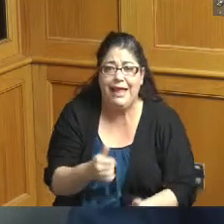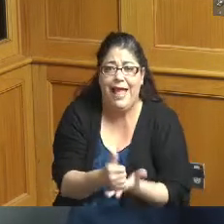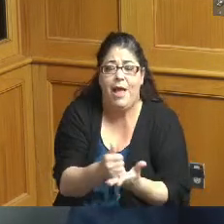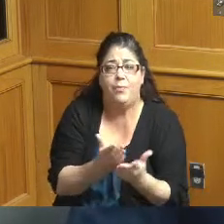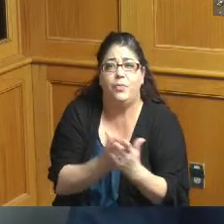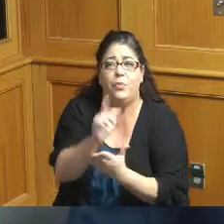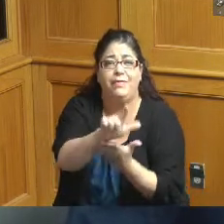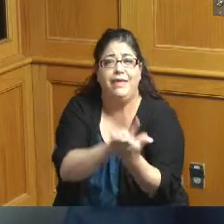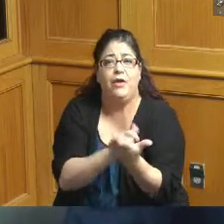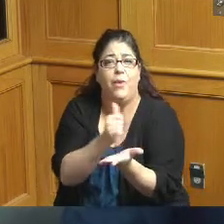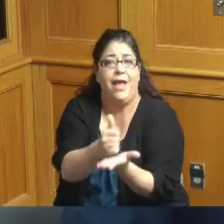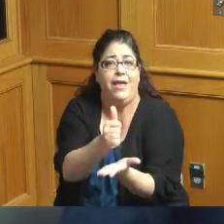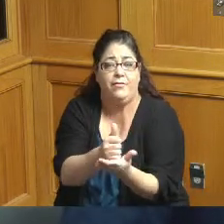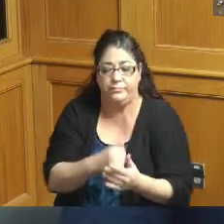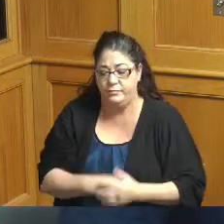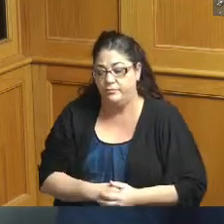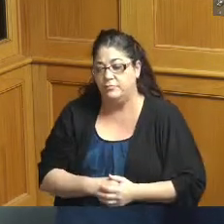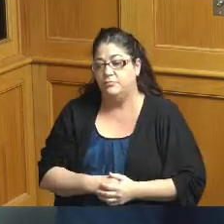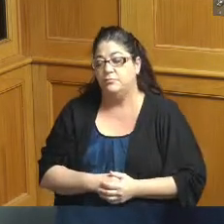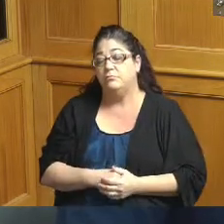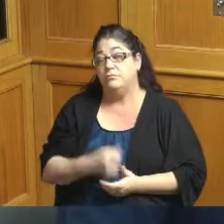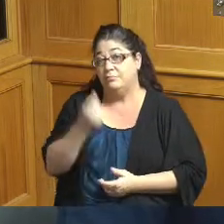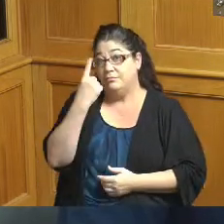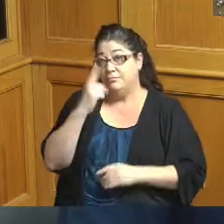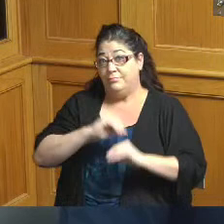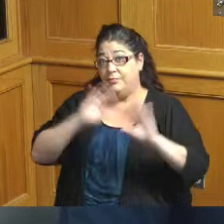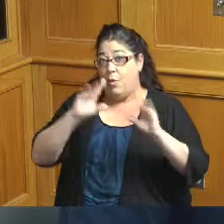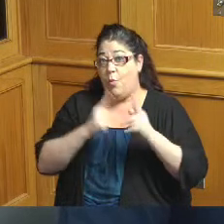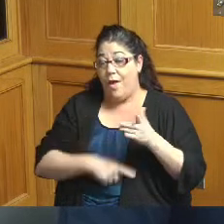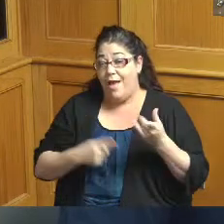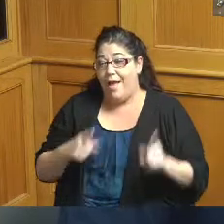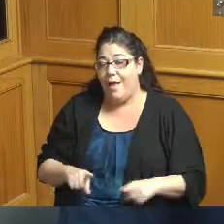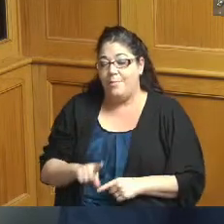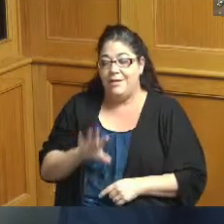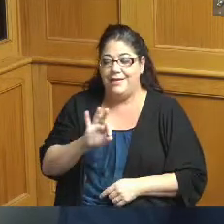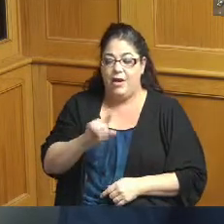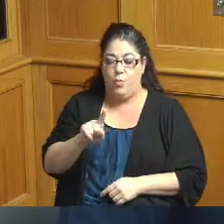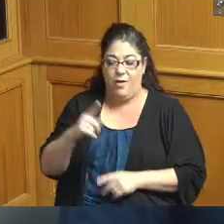for context in 2020 we had 91 visits with 71 different litigants at the